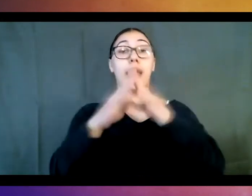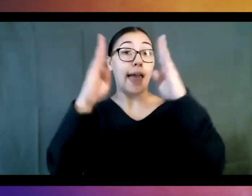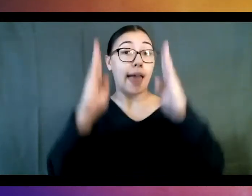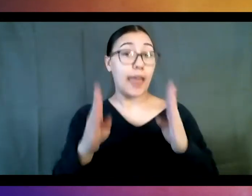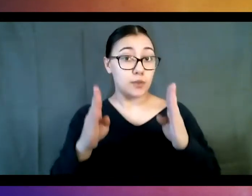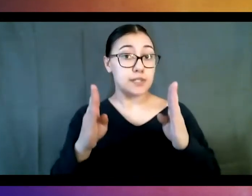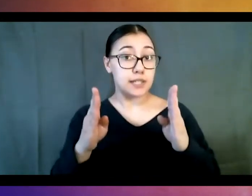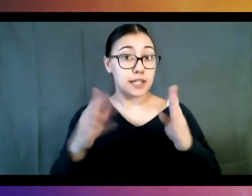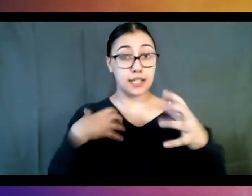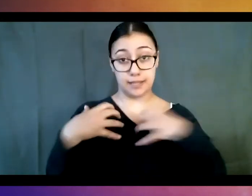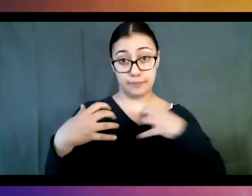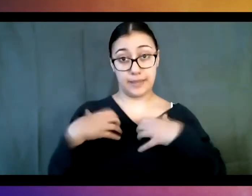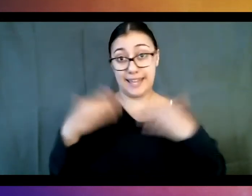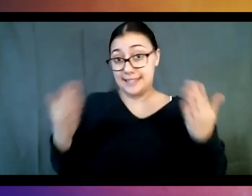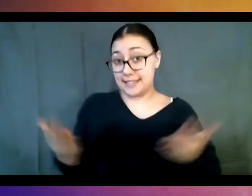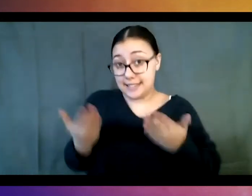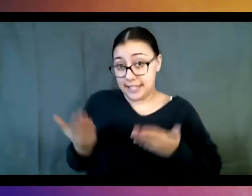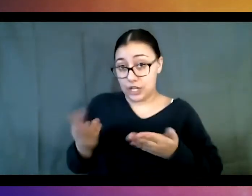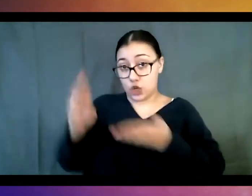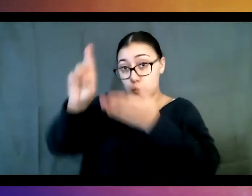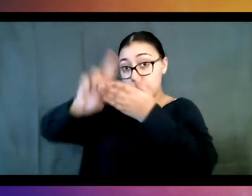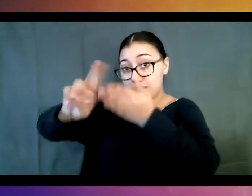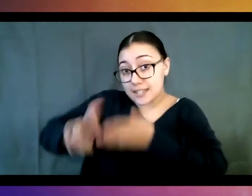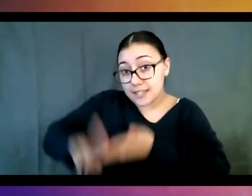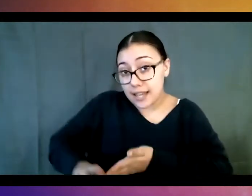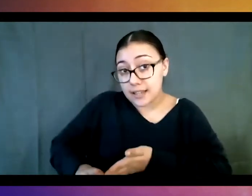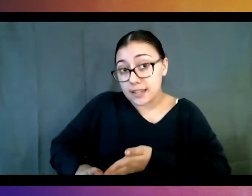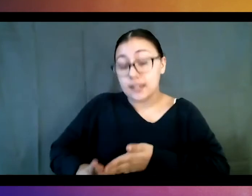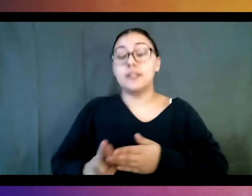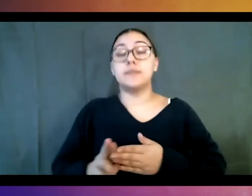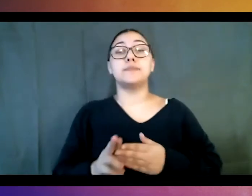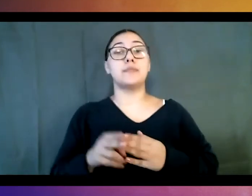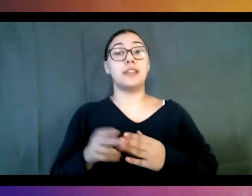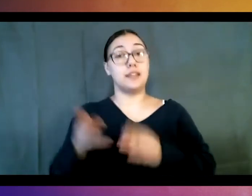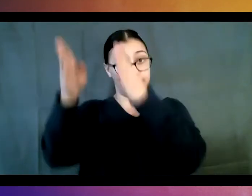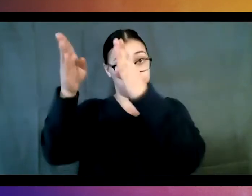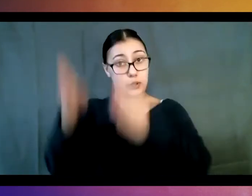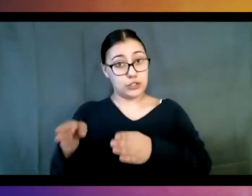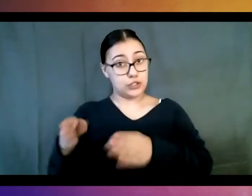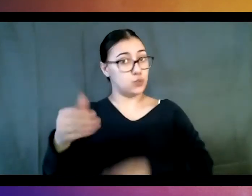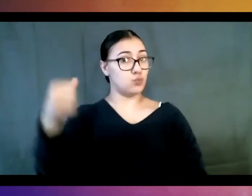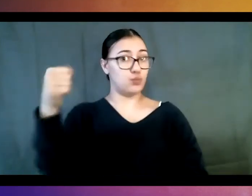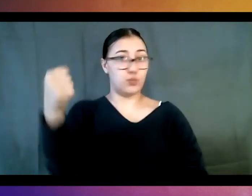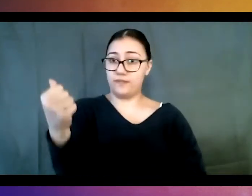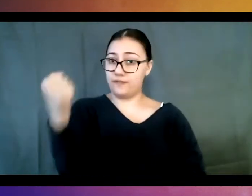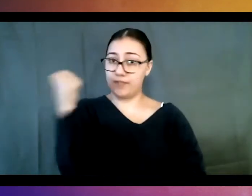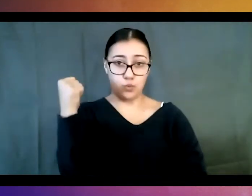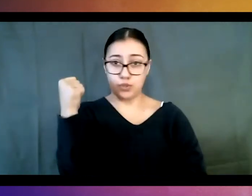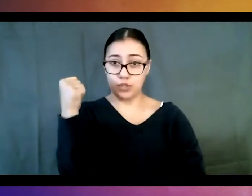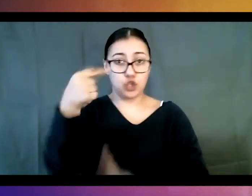are: refusal to rent or renew, false representations